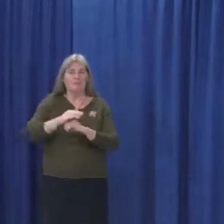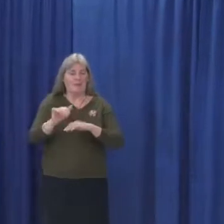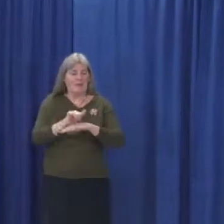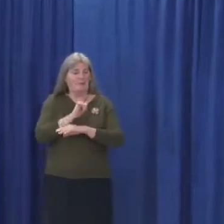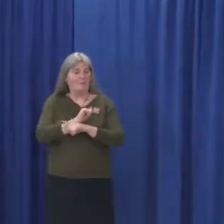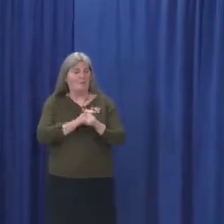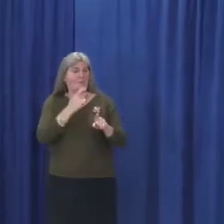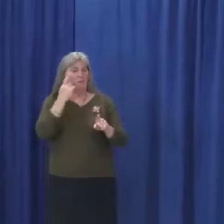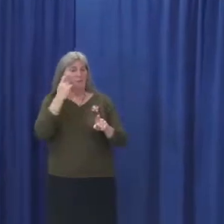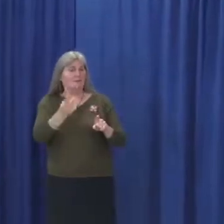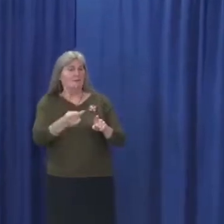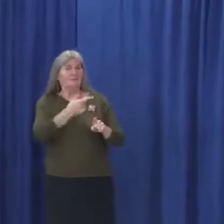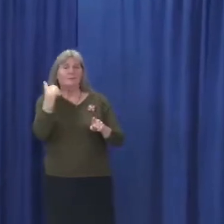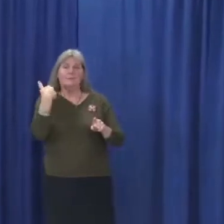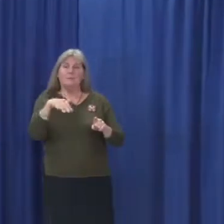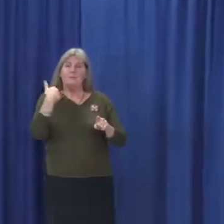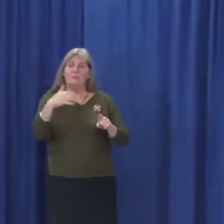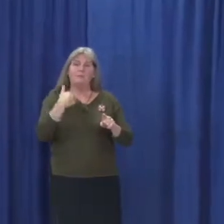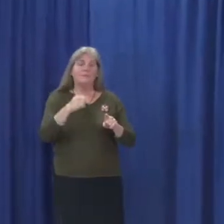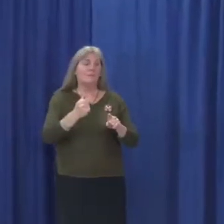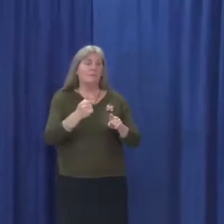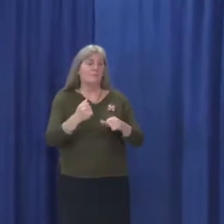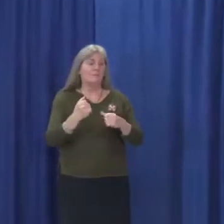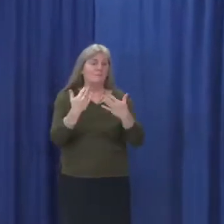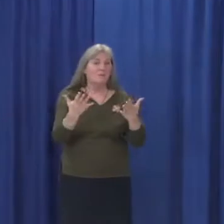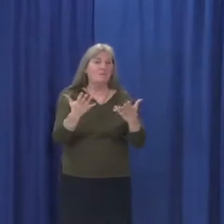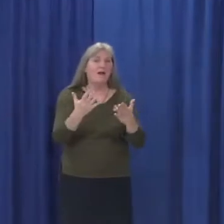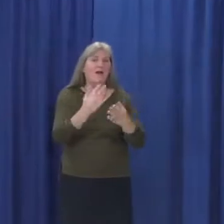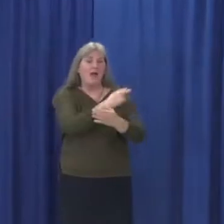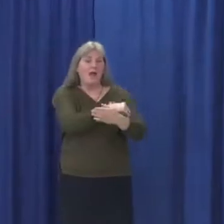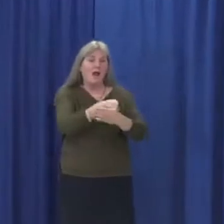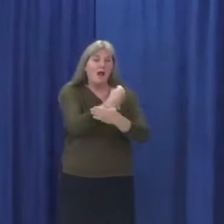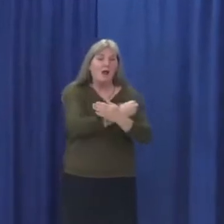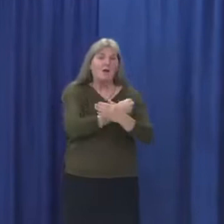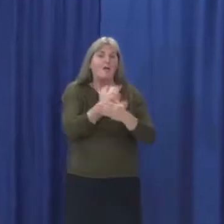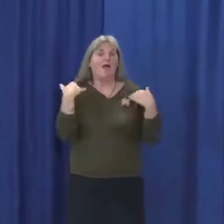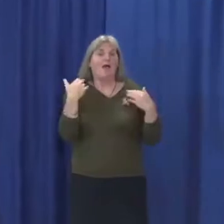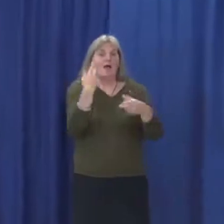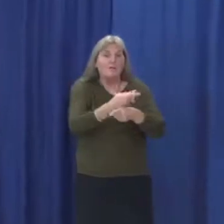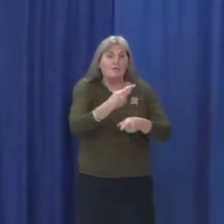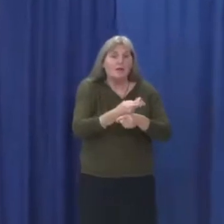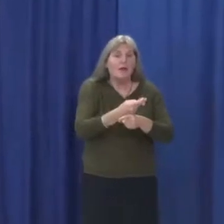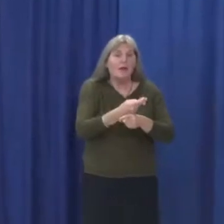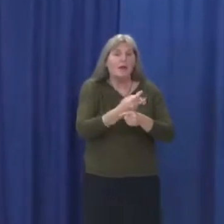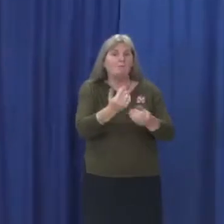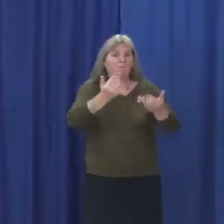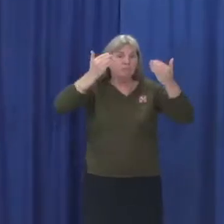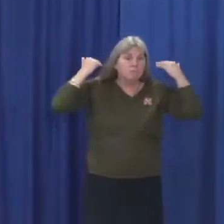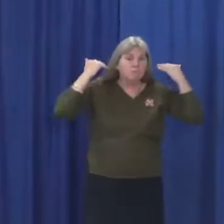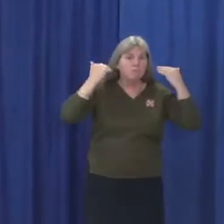Alberta has been pushed to the brink of trying to provide general healthcare while grappling with alarming case